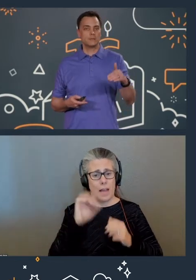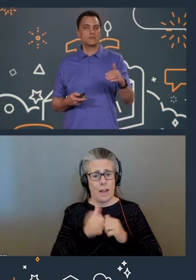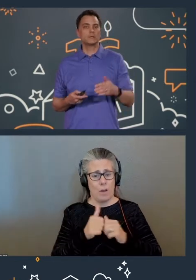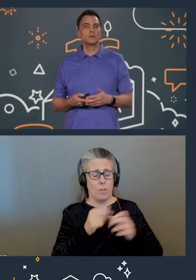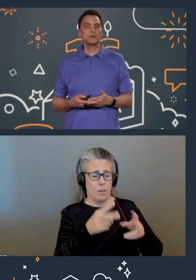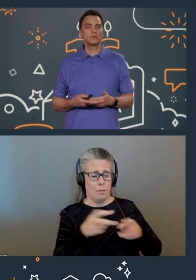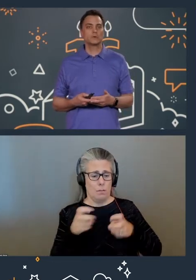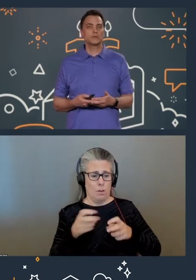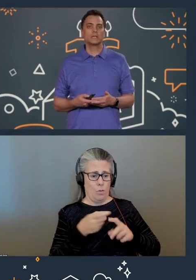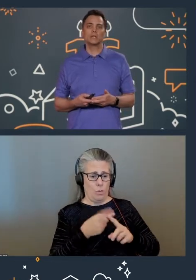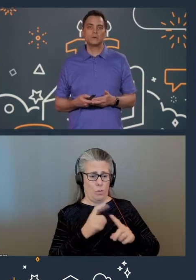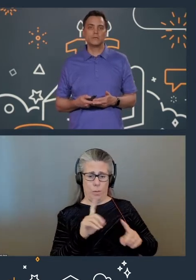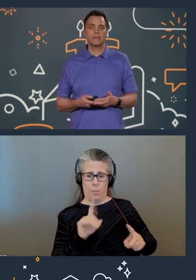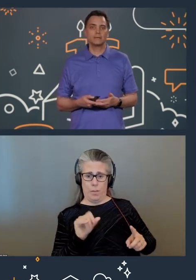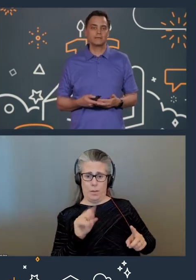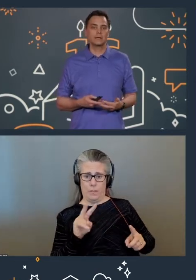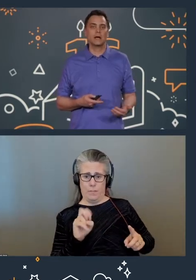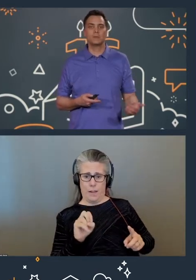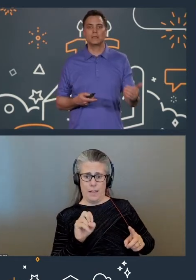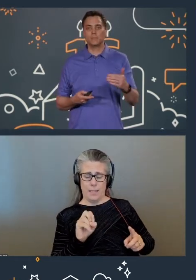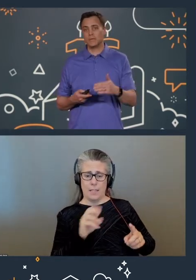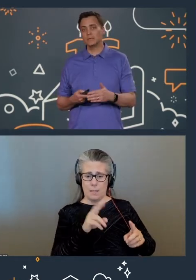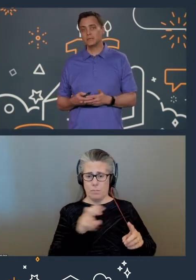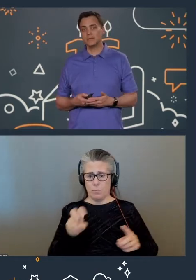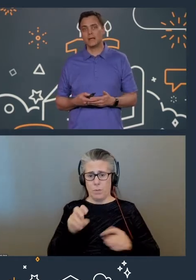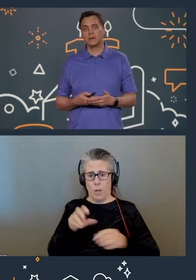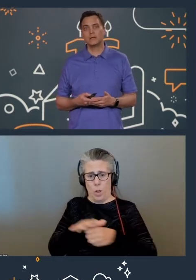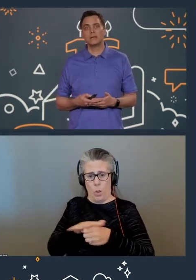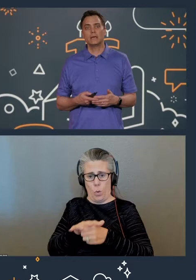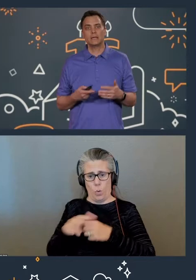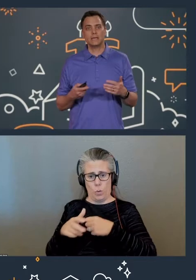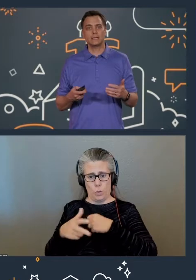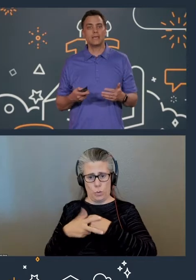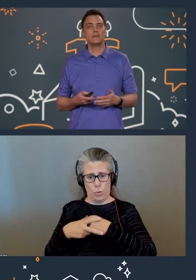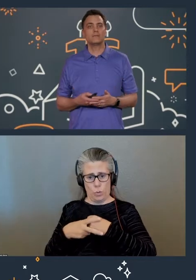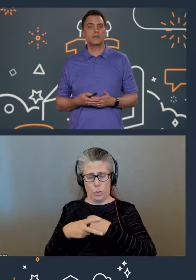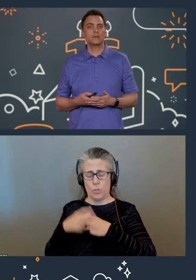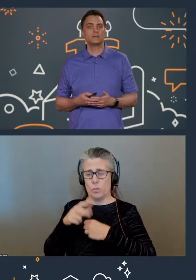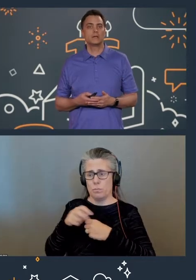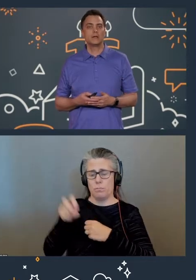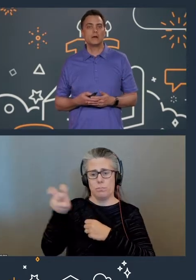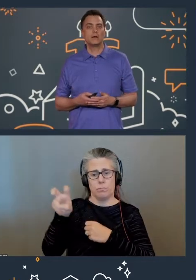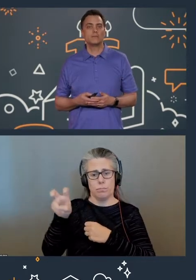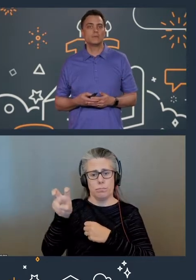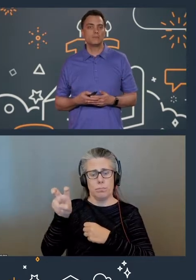comes into local storage, they can use DataSync to copy it up into the cloud, and again, take advantage of